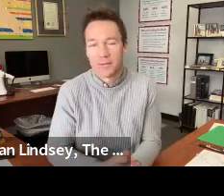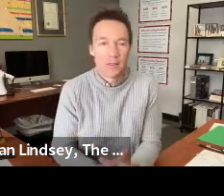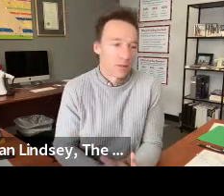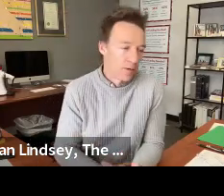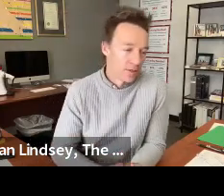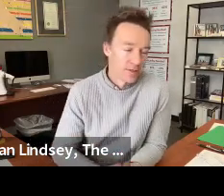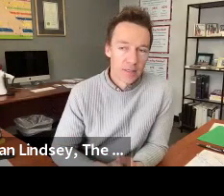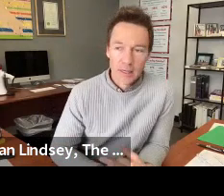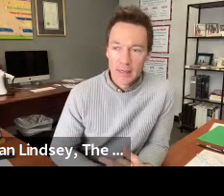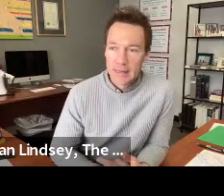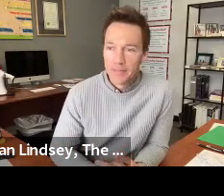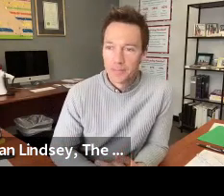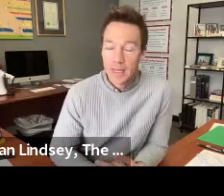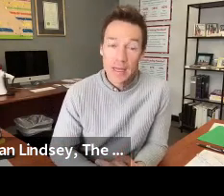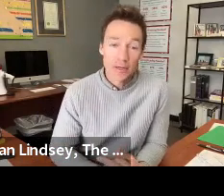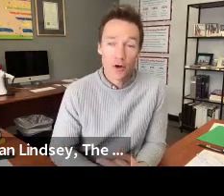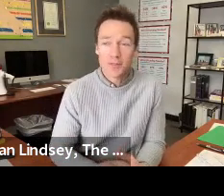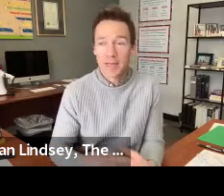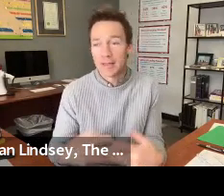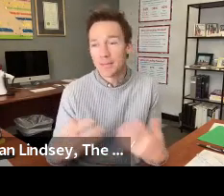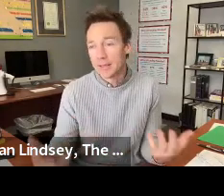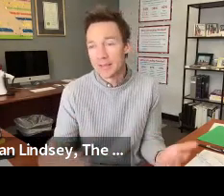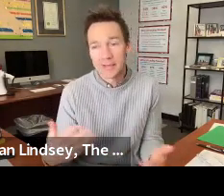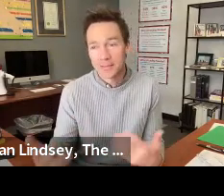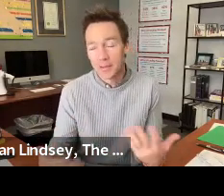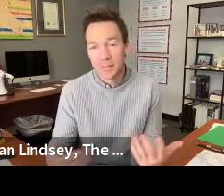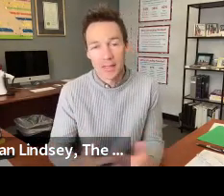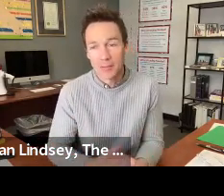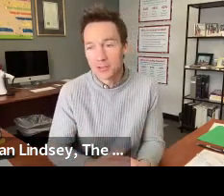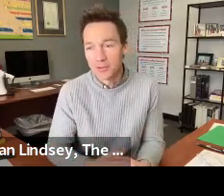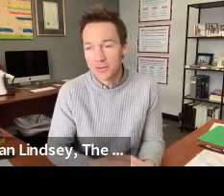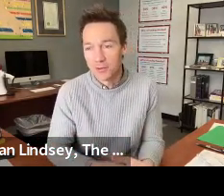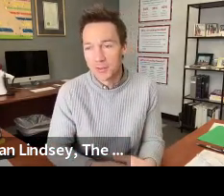Many of the questions, and in hopes that they may lead to collaborations which have already